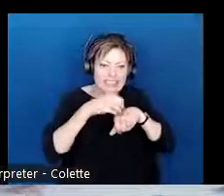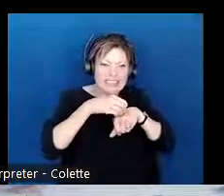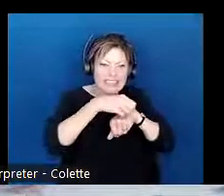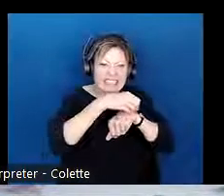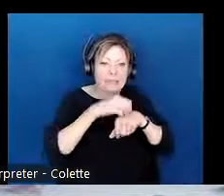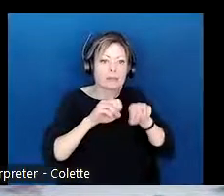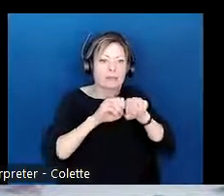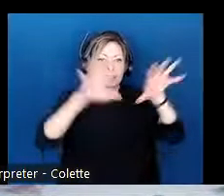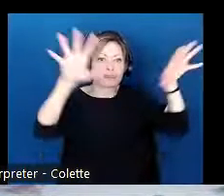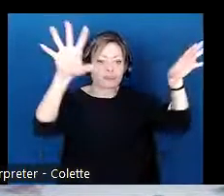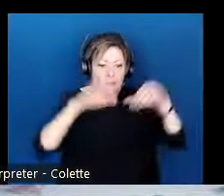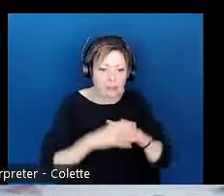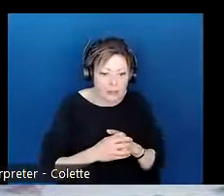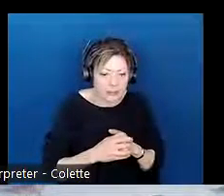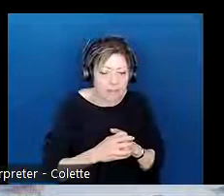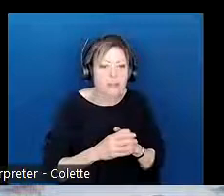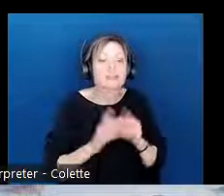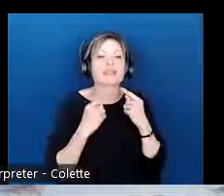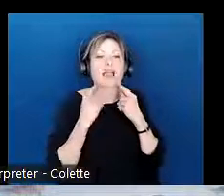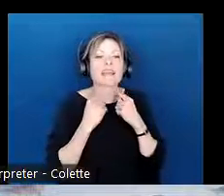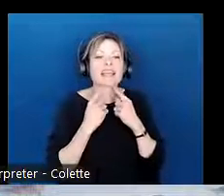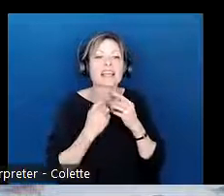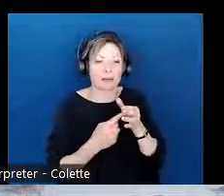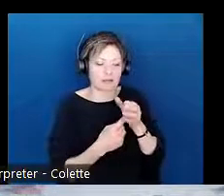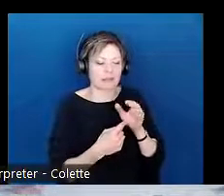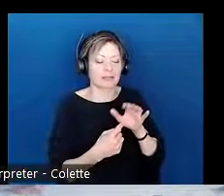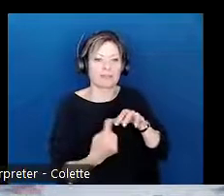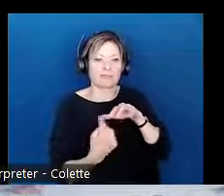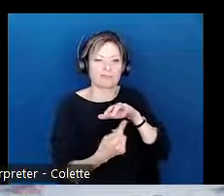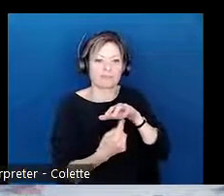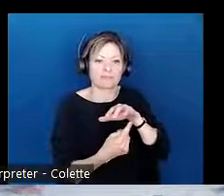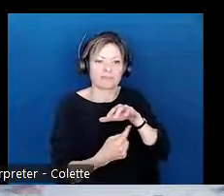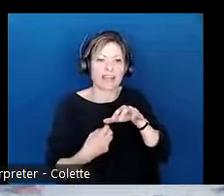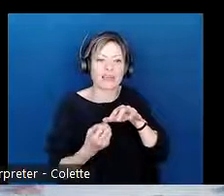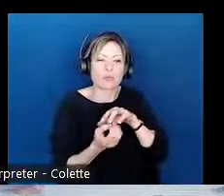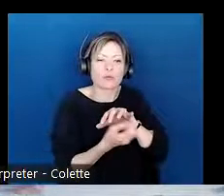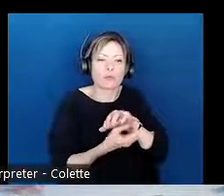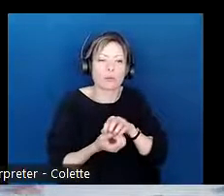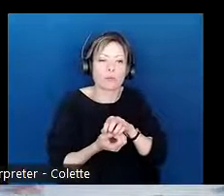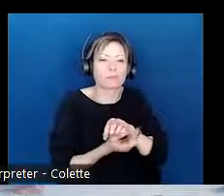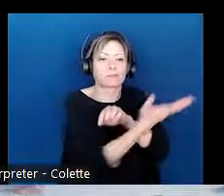yes you can just see the sort of gill like structure underneath but Autumn is perfect time